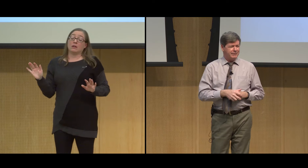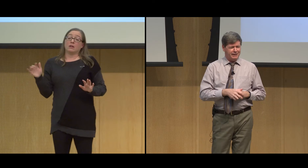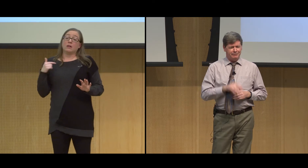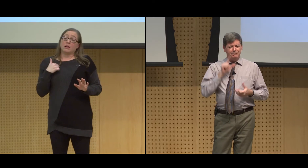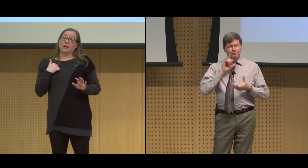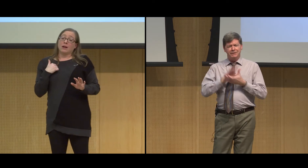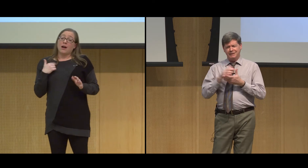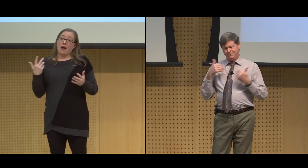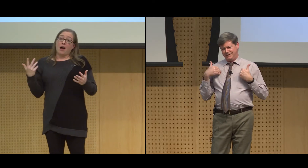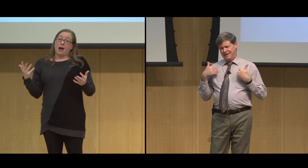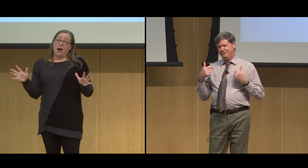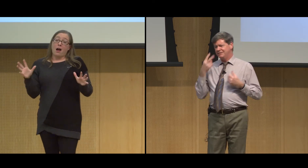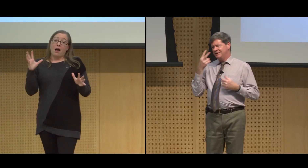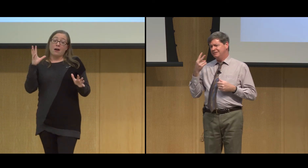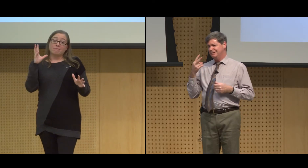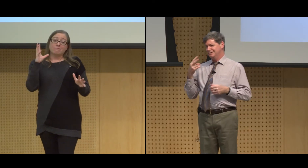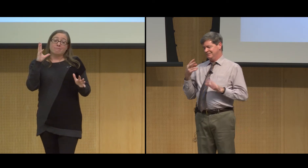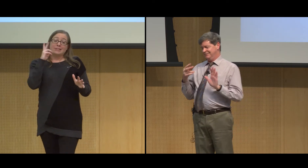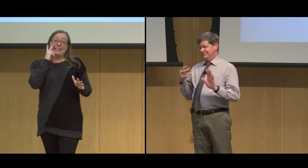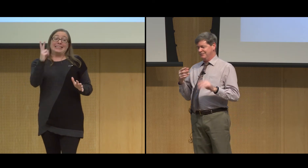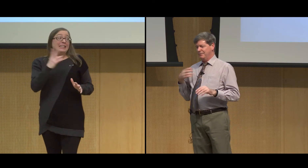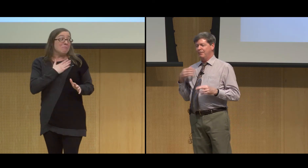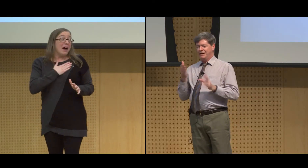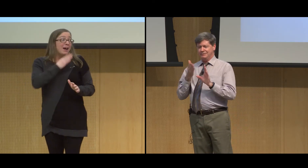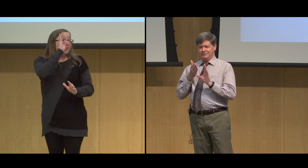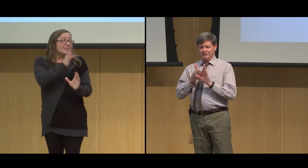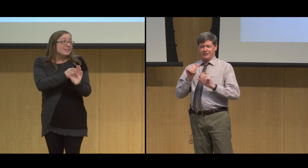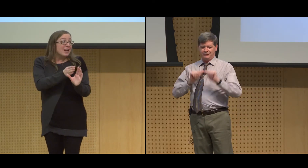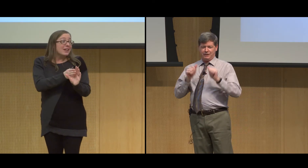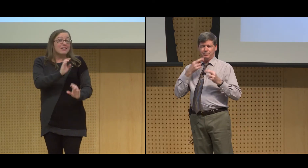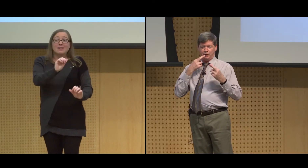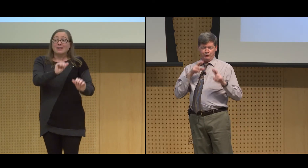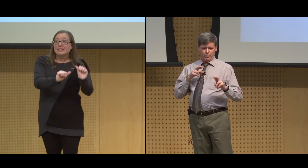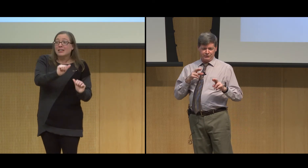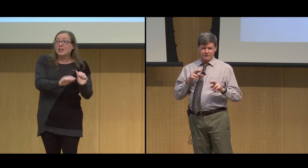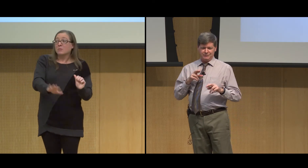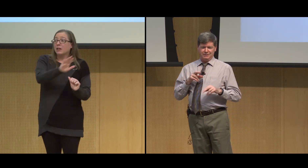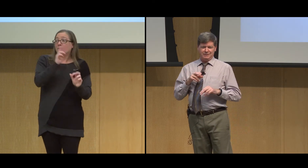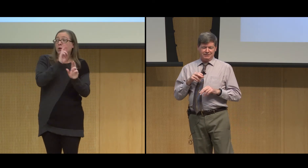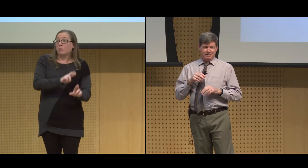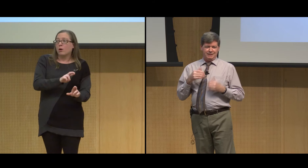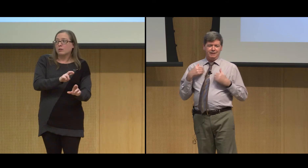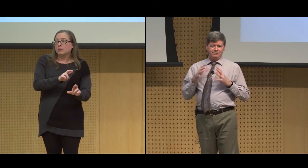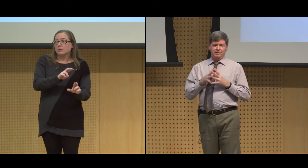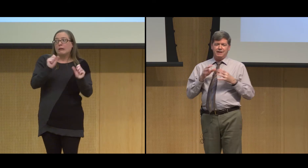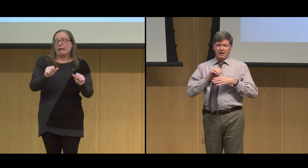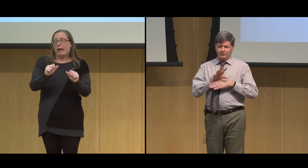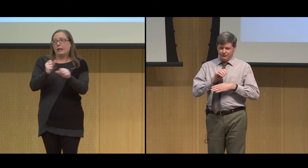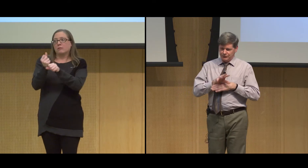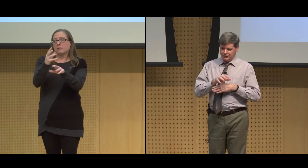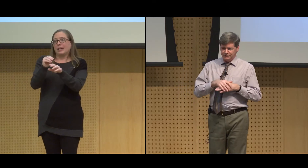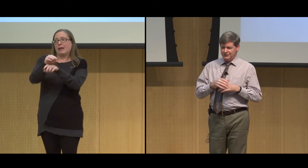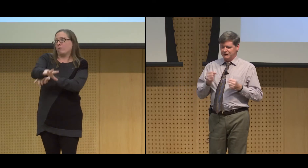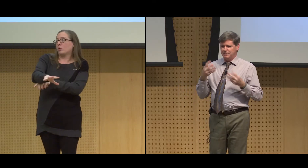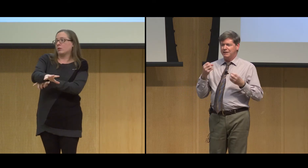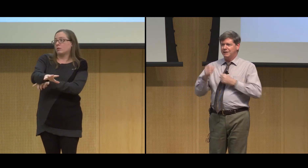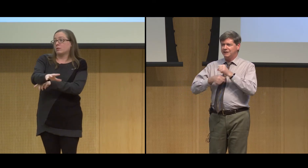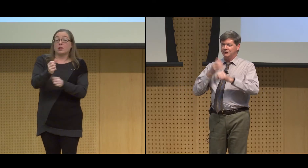and believe me, I've seen my psych assessment reports have a lot of influence even many, many years